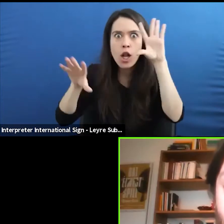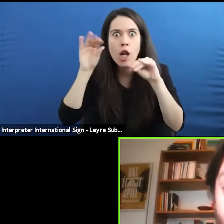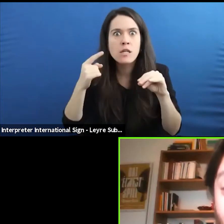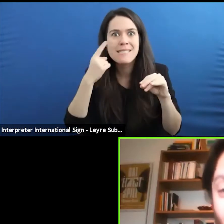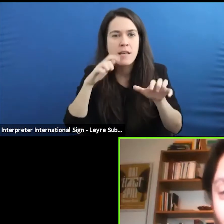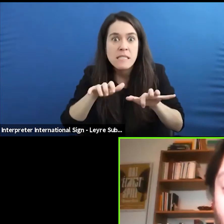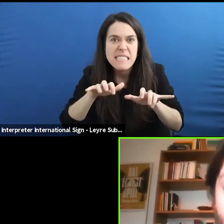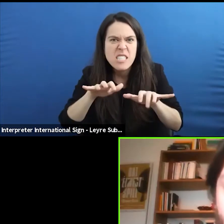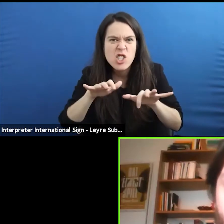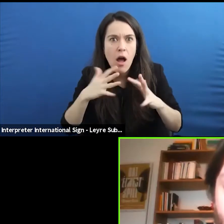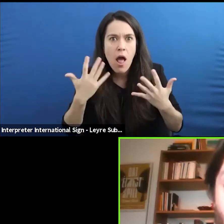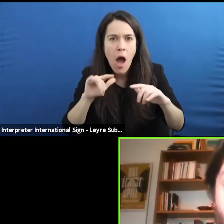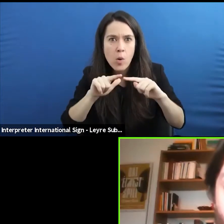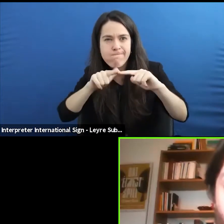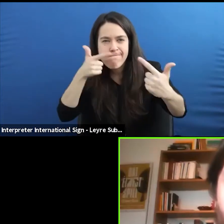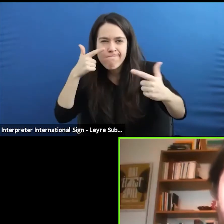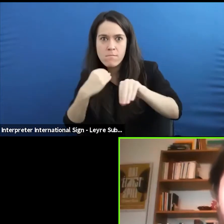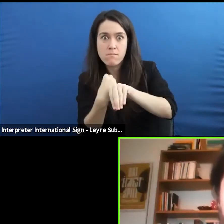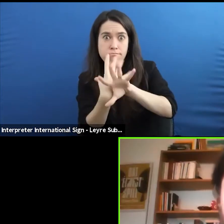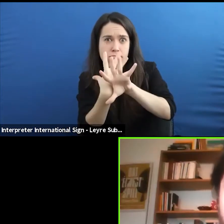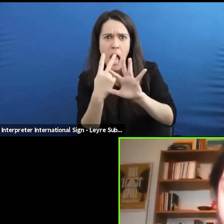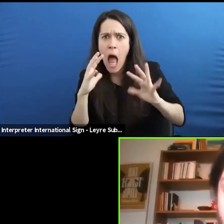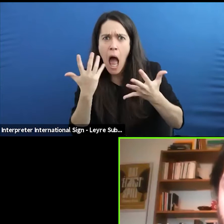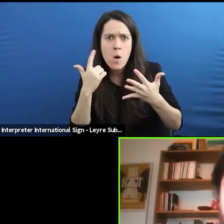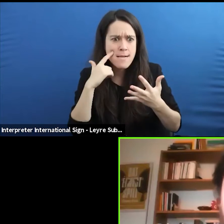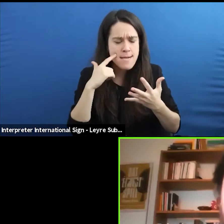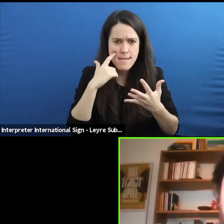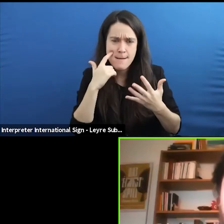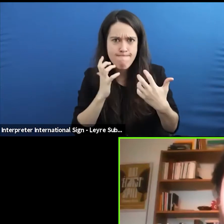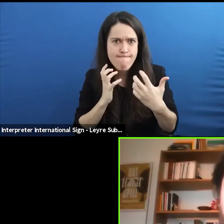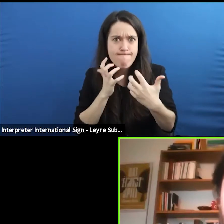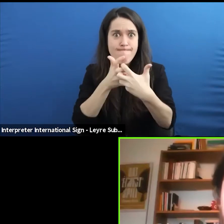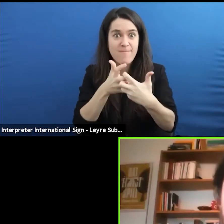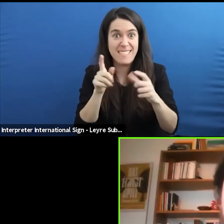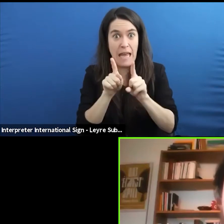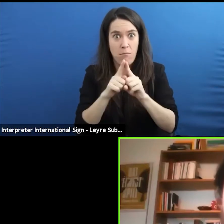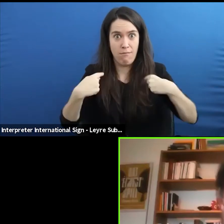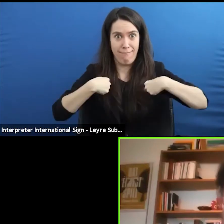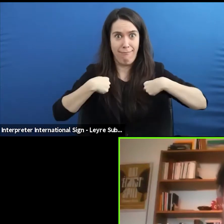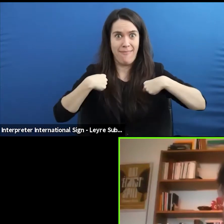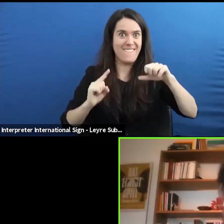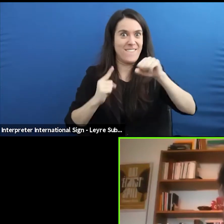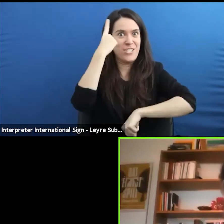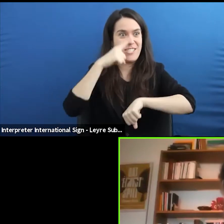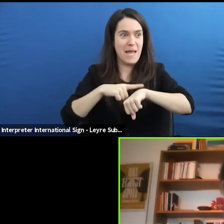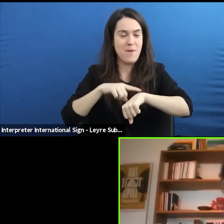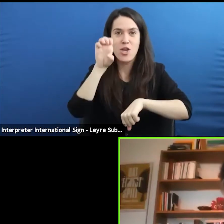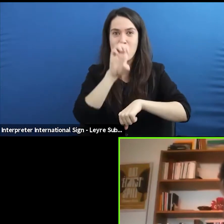as we have had to do for this first European Theater Forum . We heard from arts educators